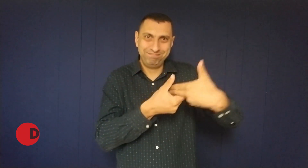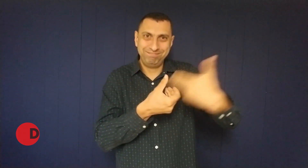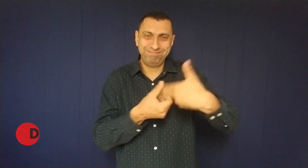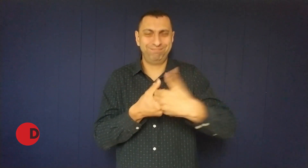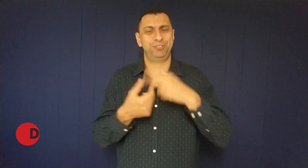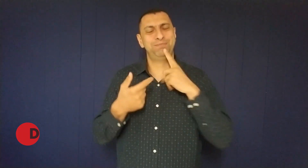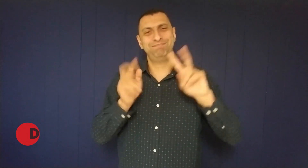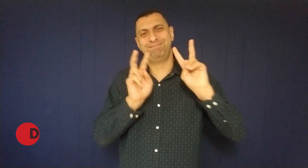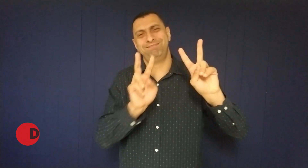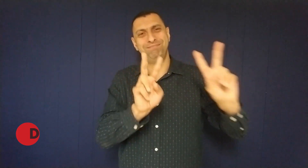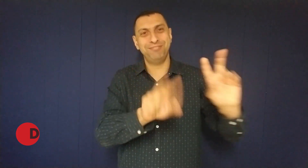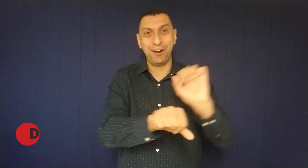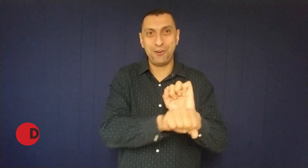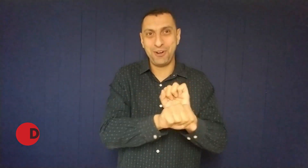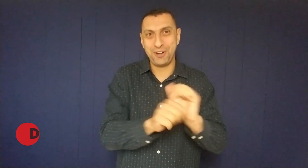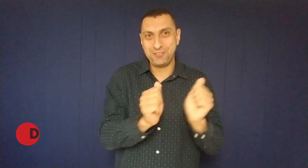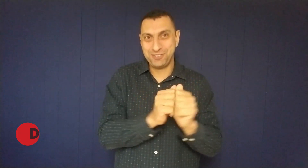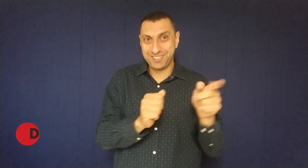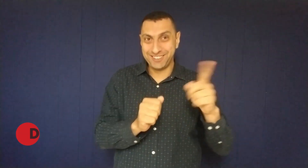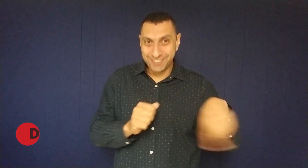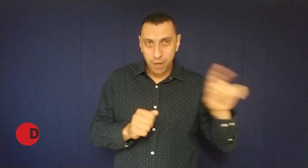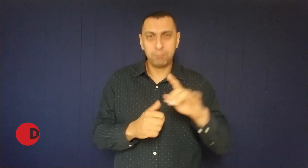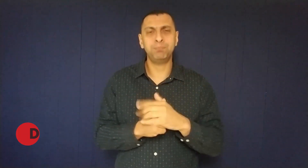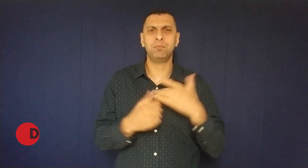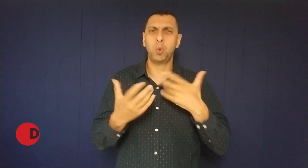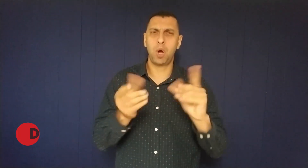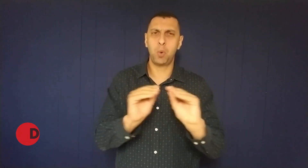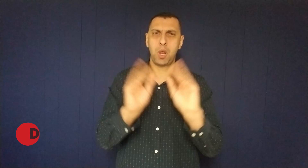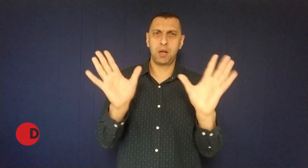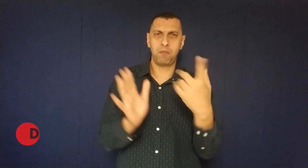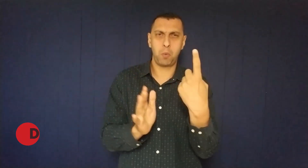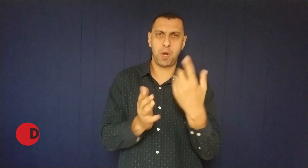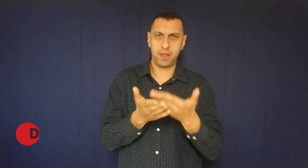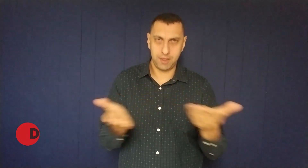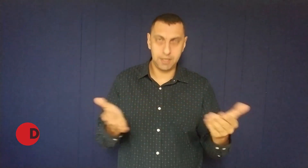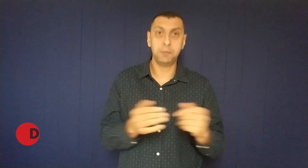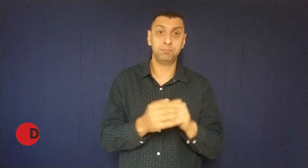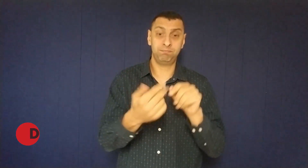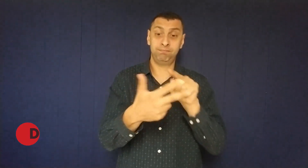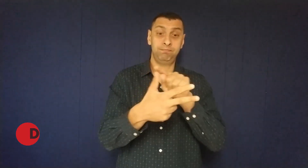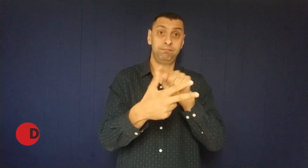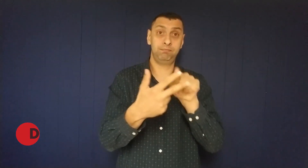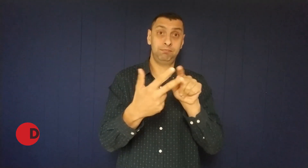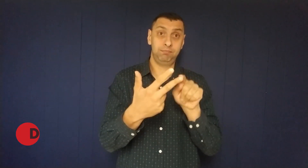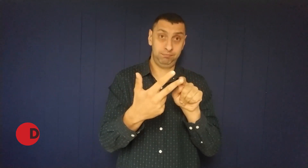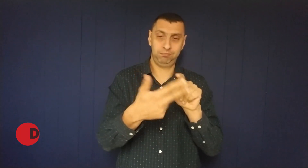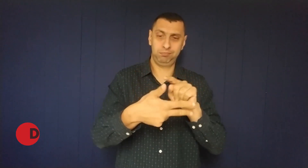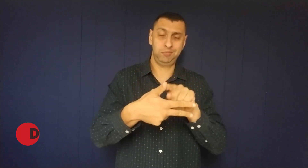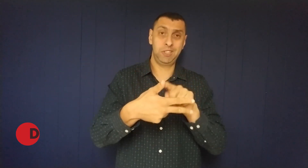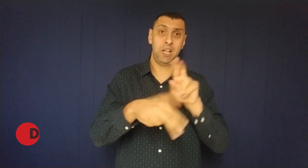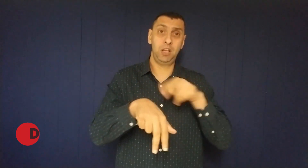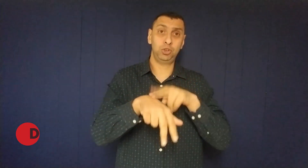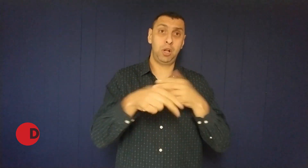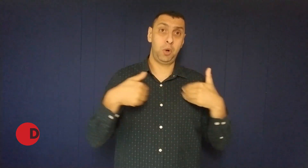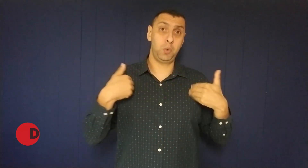join us, and I look forward to working with them. I'd like to clarify one thing - the 3 positions; National Youth